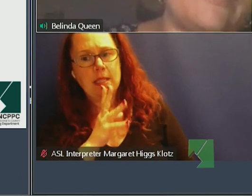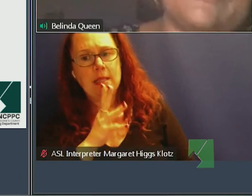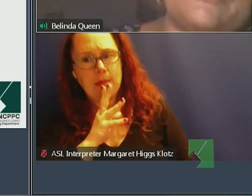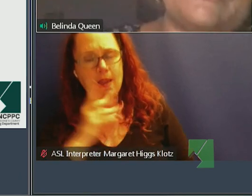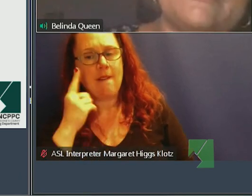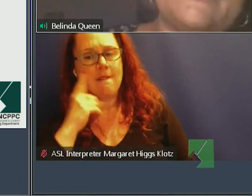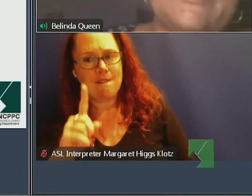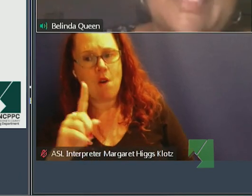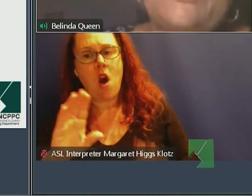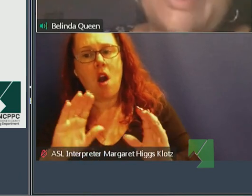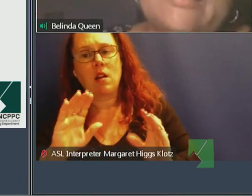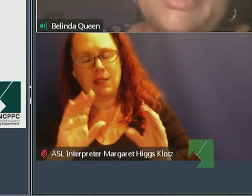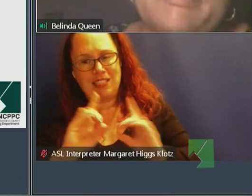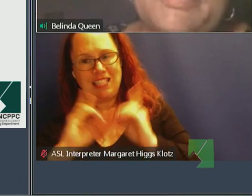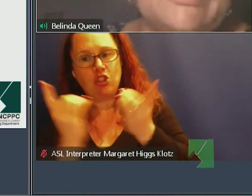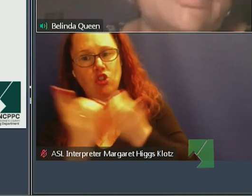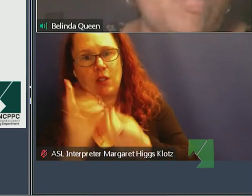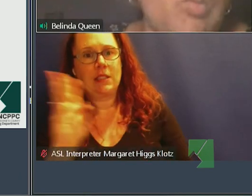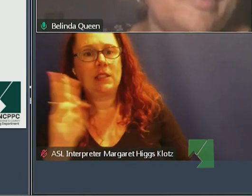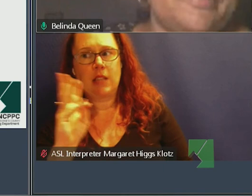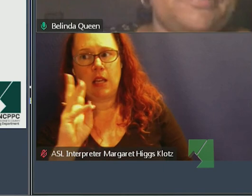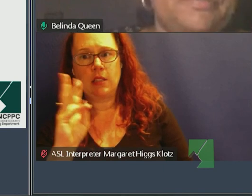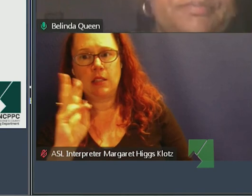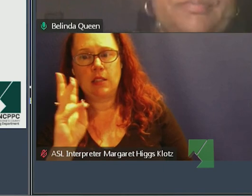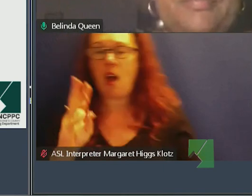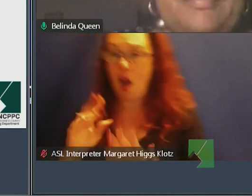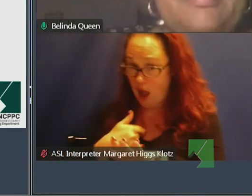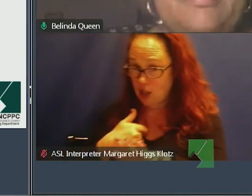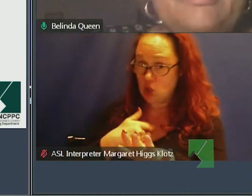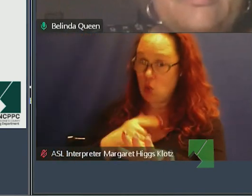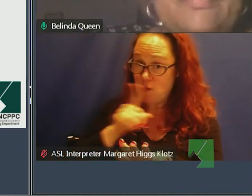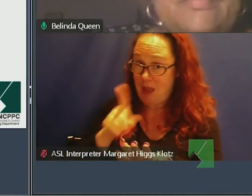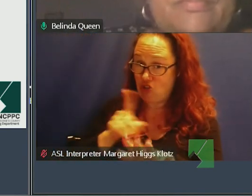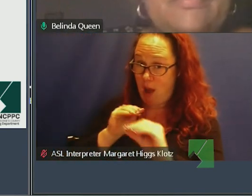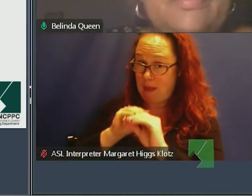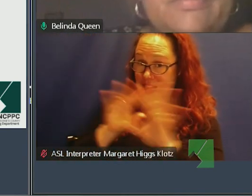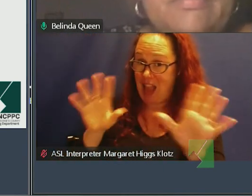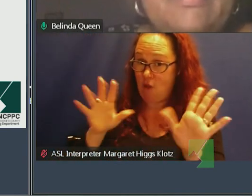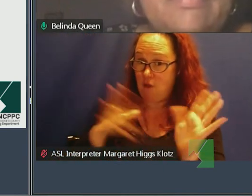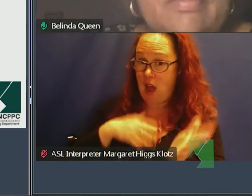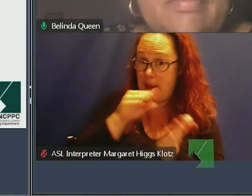I just want to make sure. I just want to make sure I'm clear for my notes. That's all I'm saying. Okay.